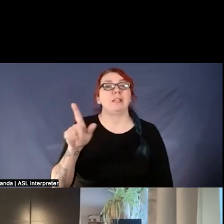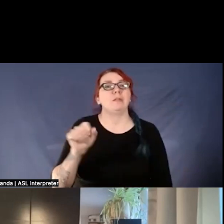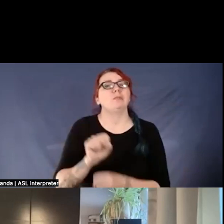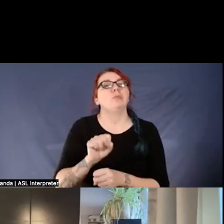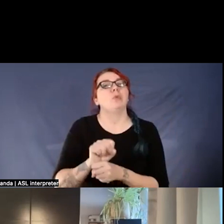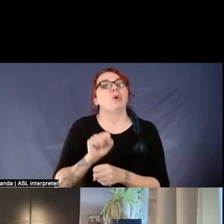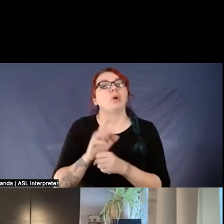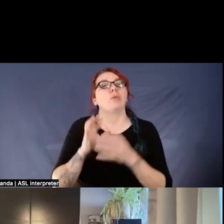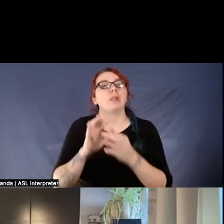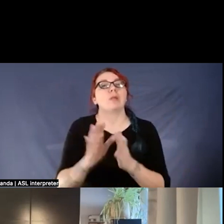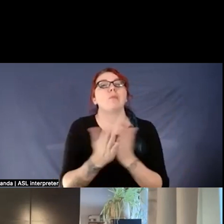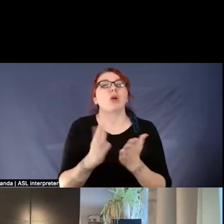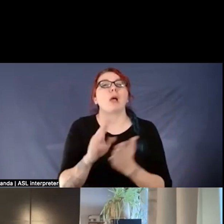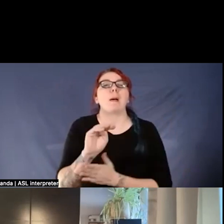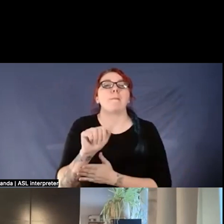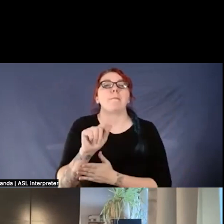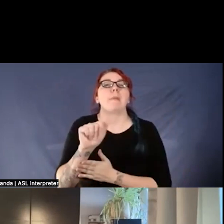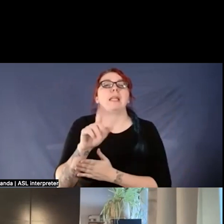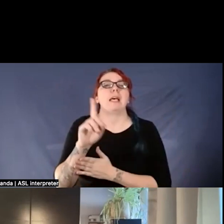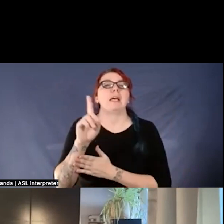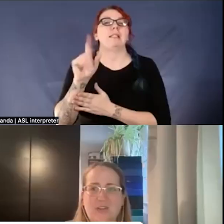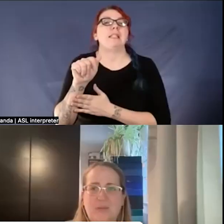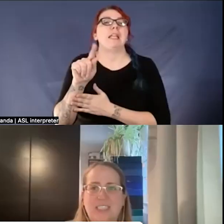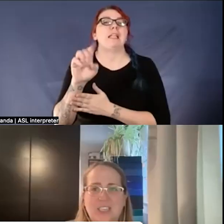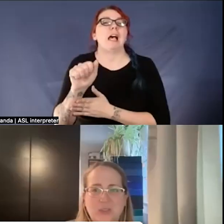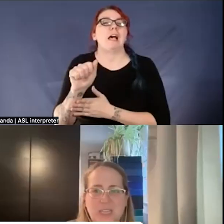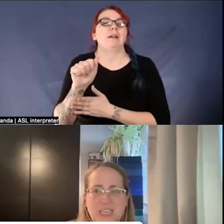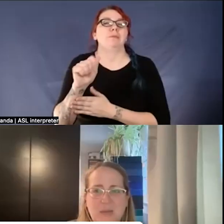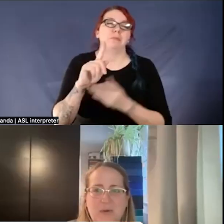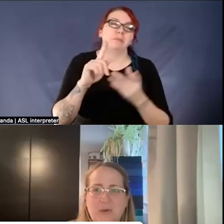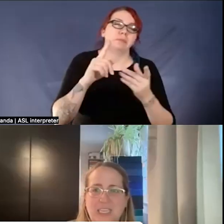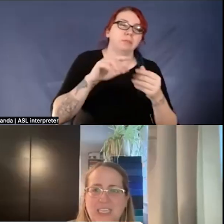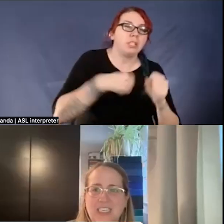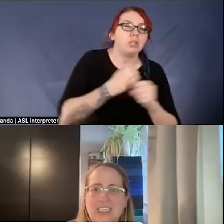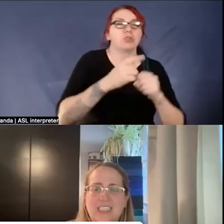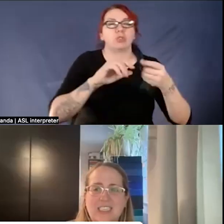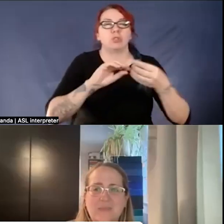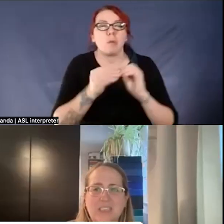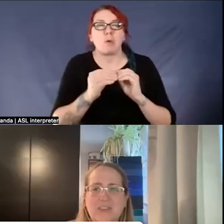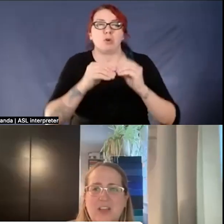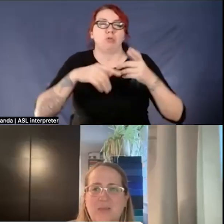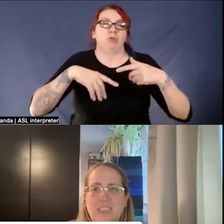at a trade publisher for over a decade. From scheduling, process, and systems development